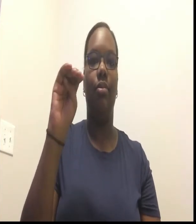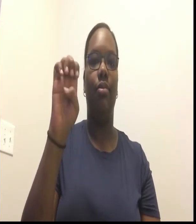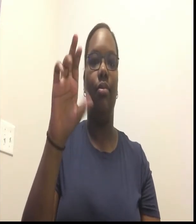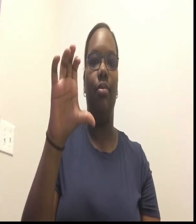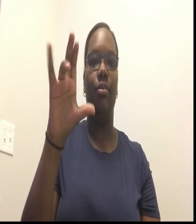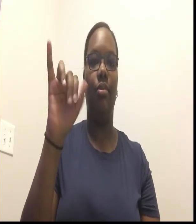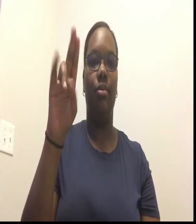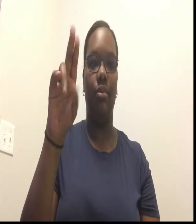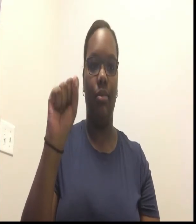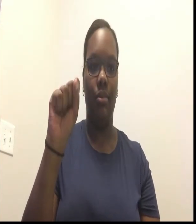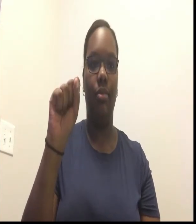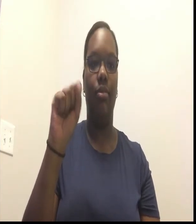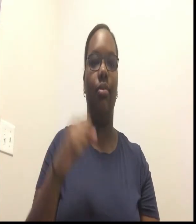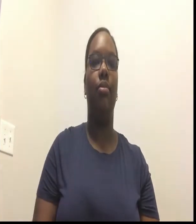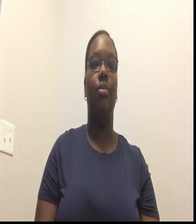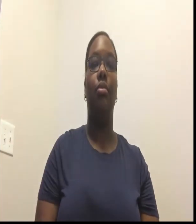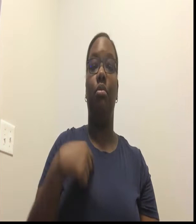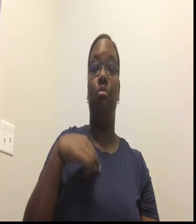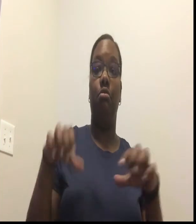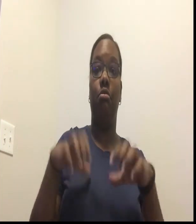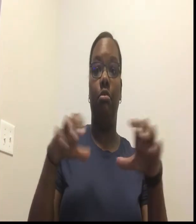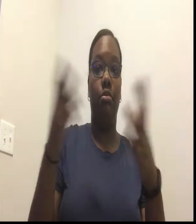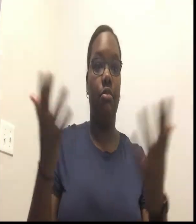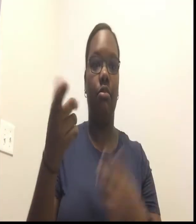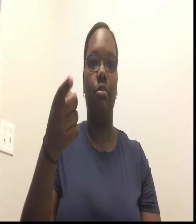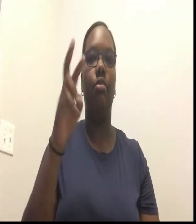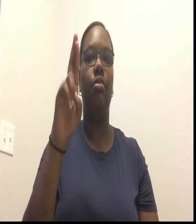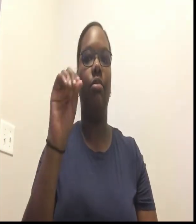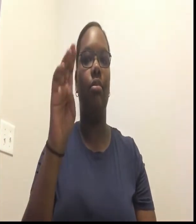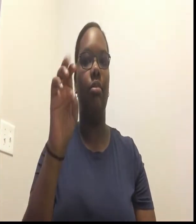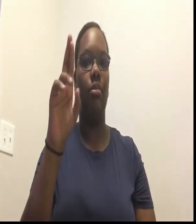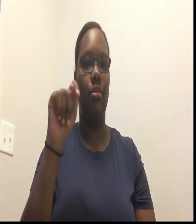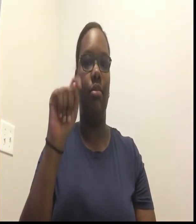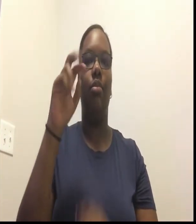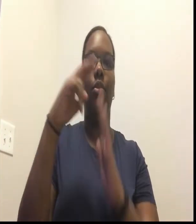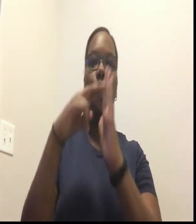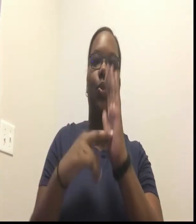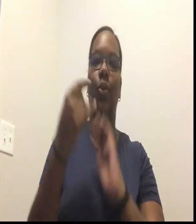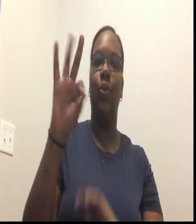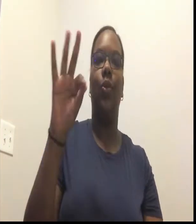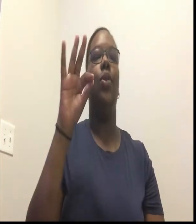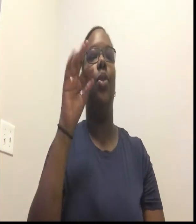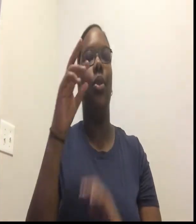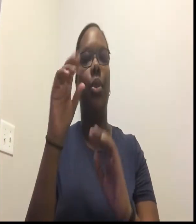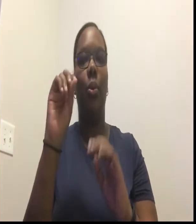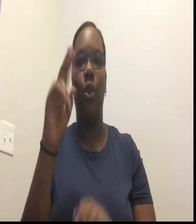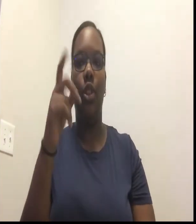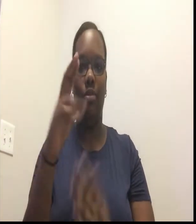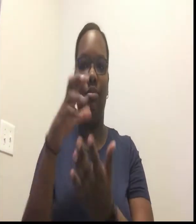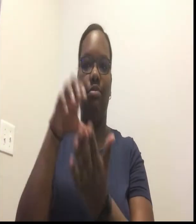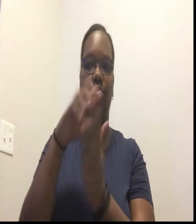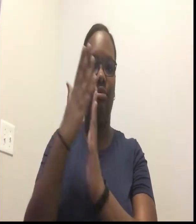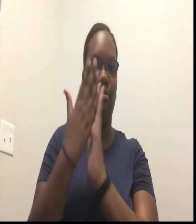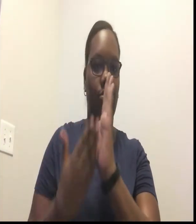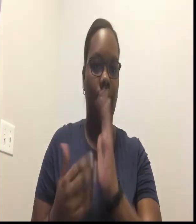also known as parliamentary procedures and it can be very involved but it is so